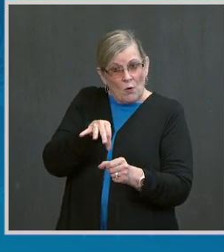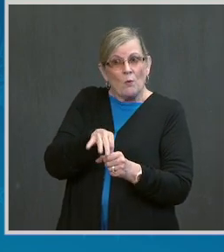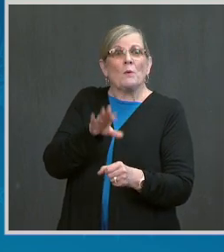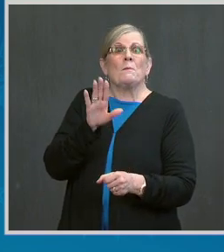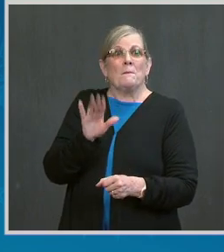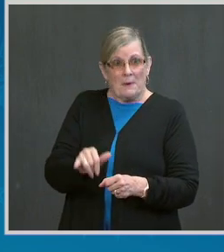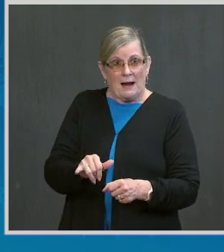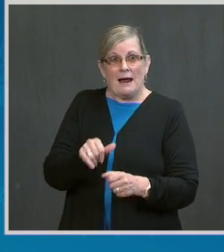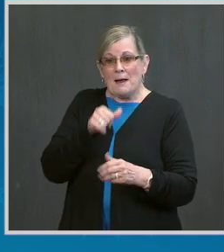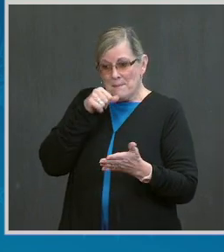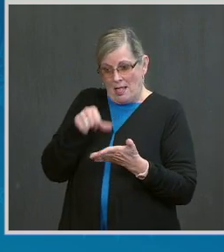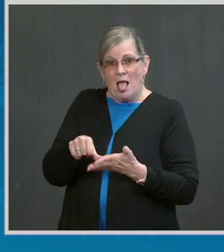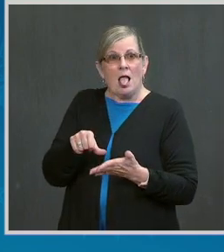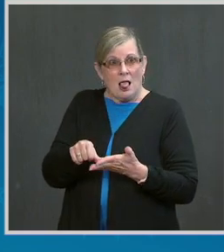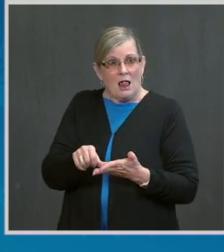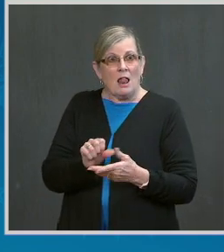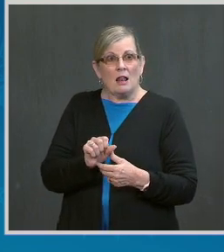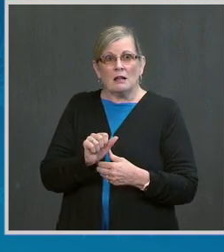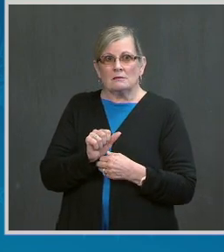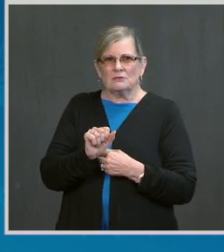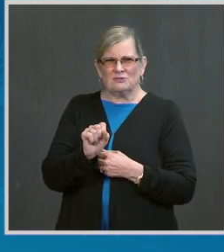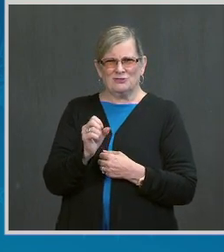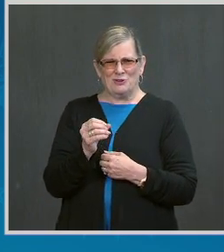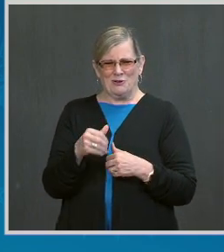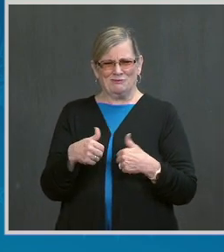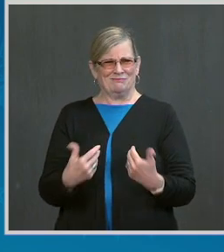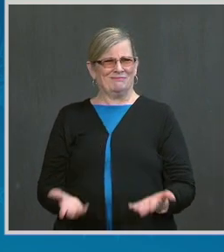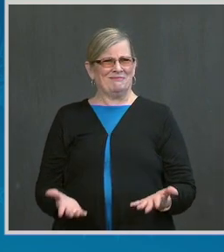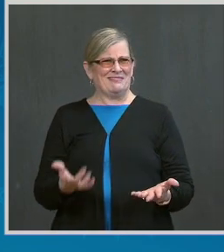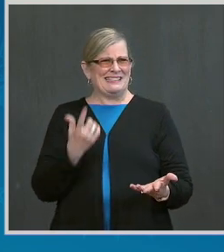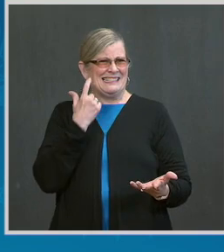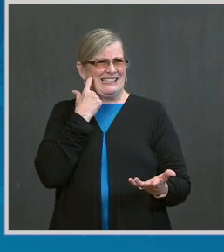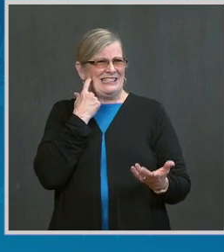in the runoff election that just happened, which, by the way, changed the balance